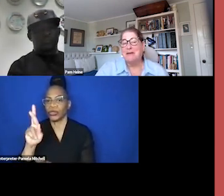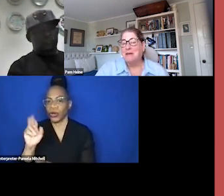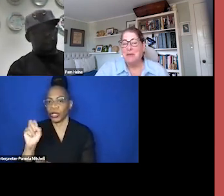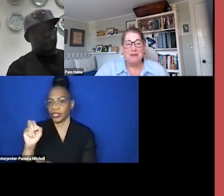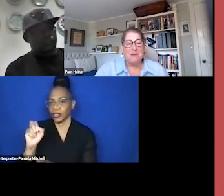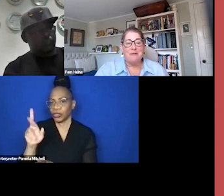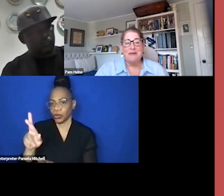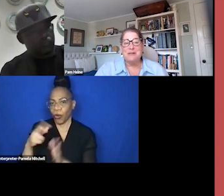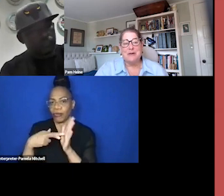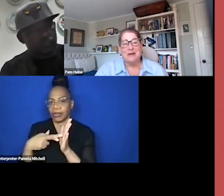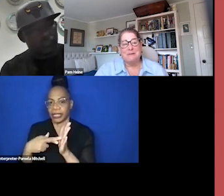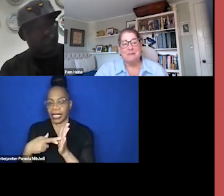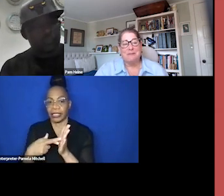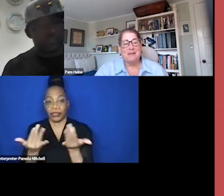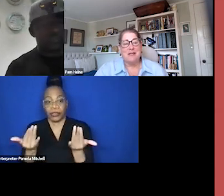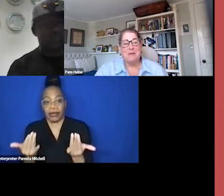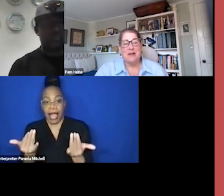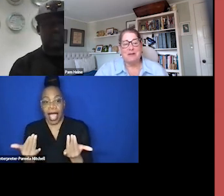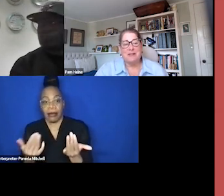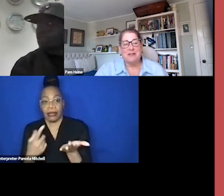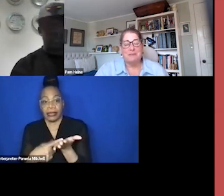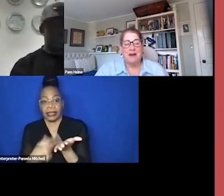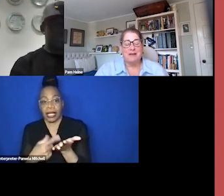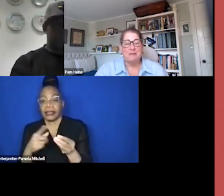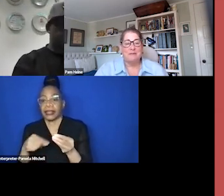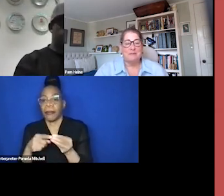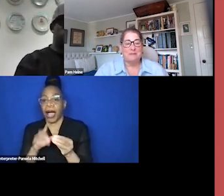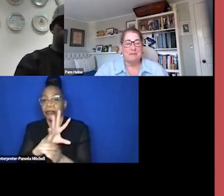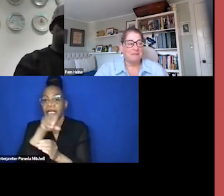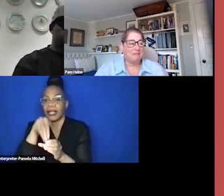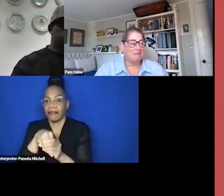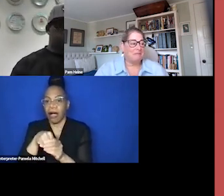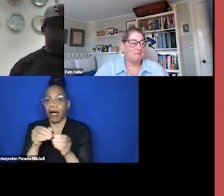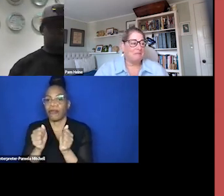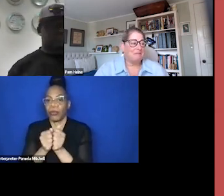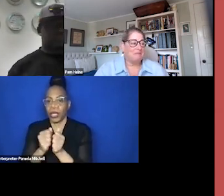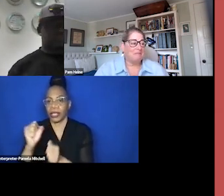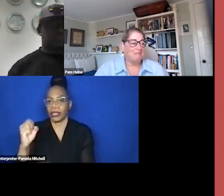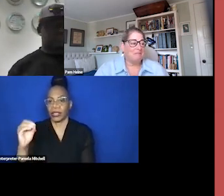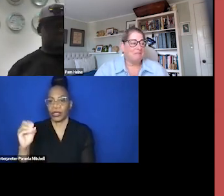about being involved with SOAR. Take it away, LaTonya and Frank. Good afternoon.